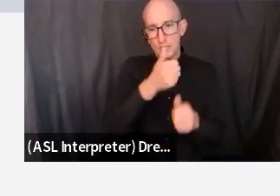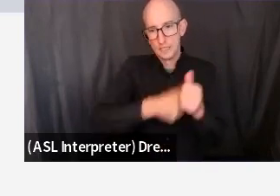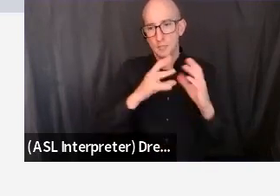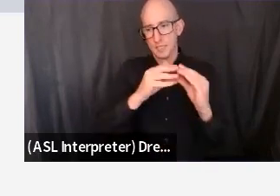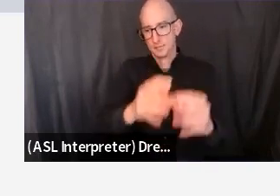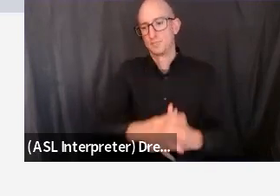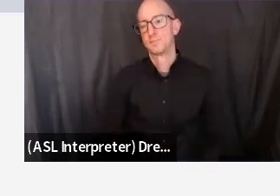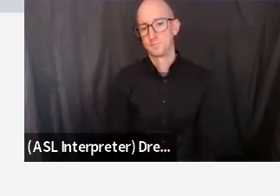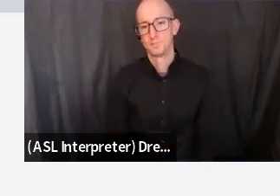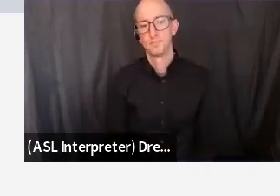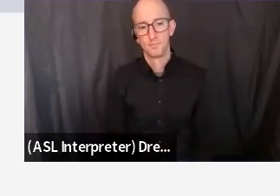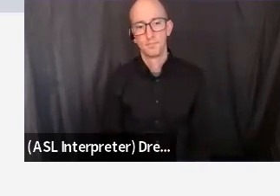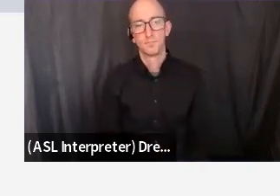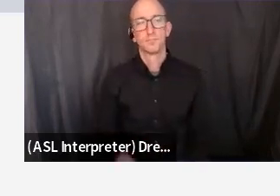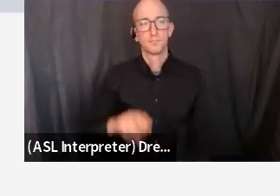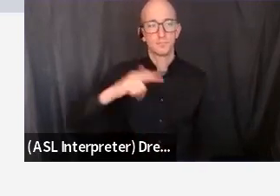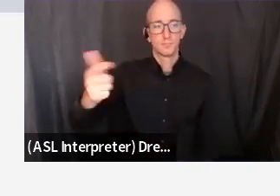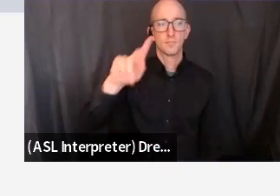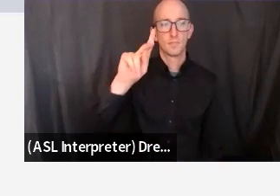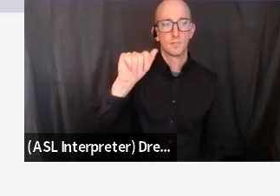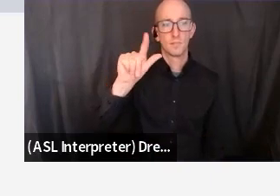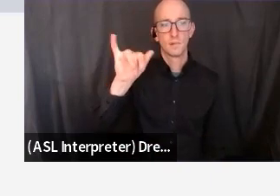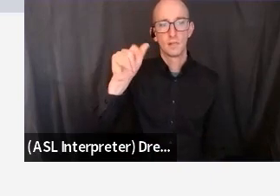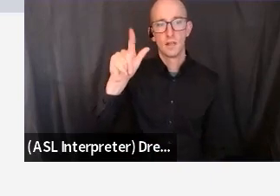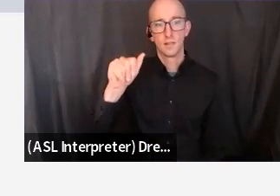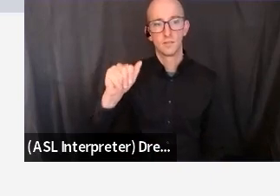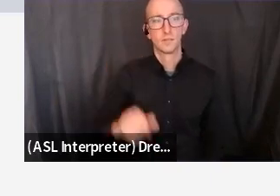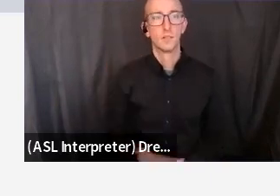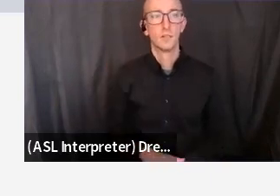And then for those astute readers of our statute,